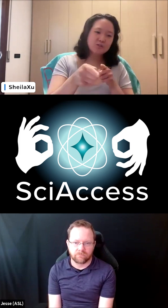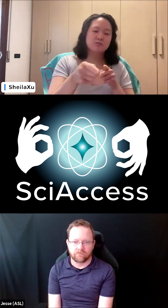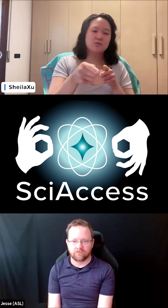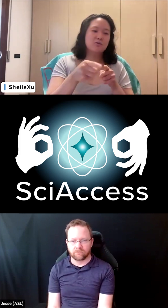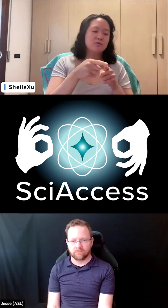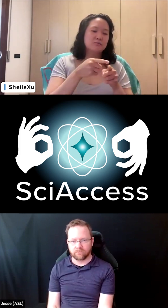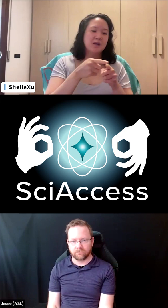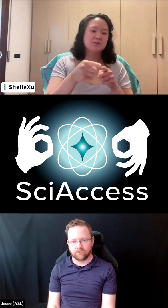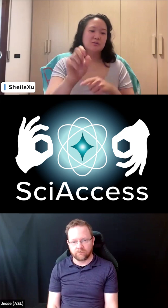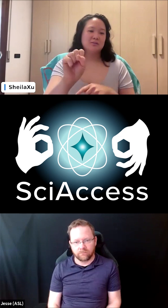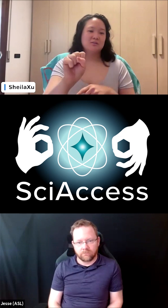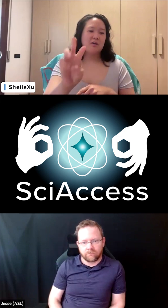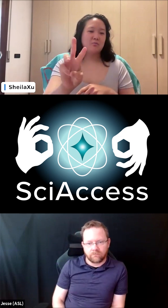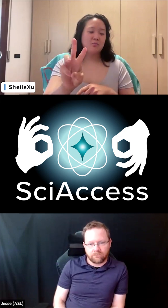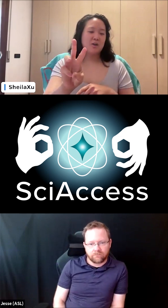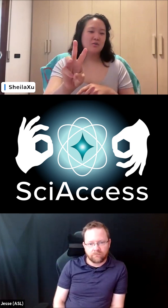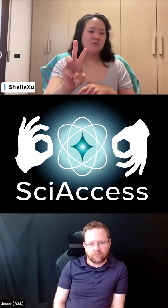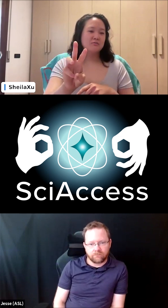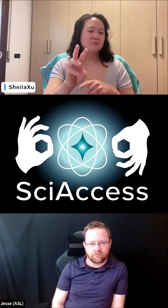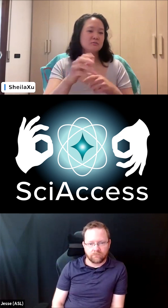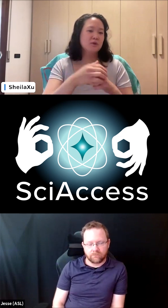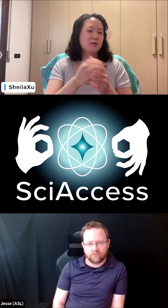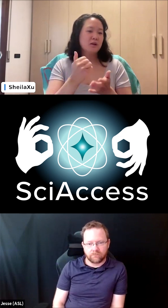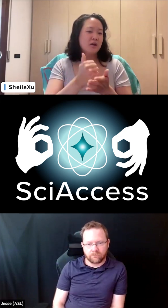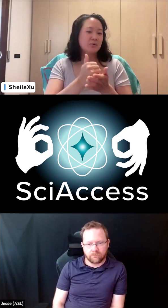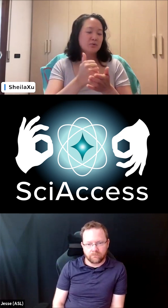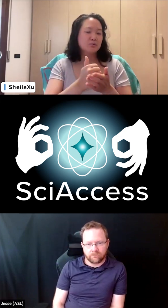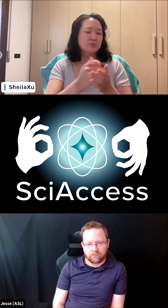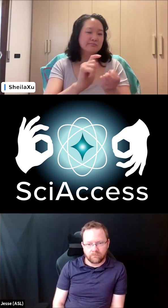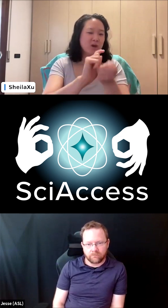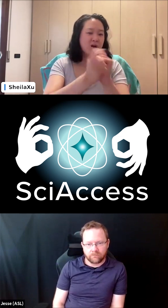speech reading and we used some software that could convert